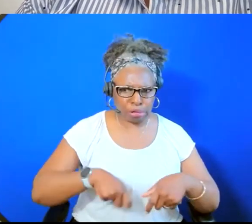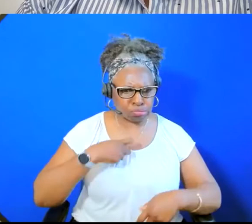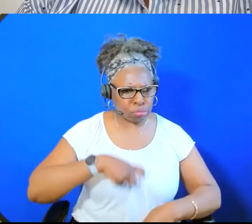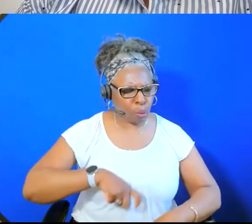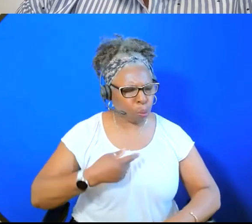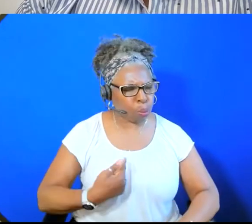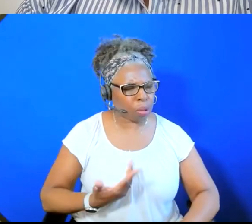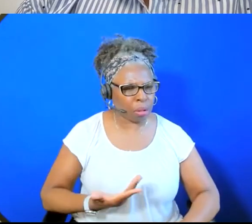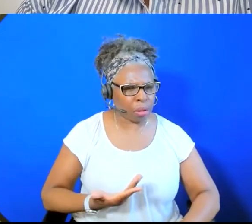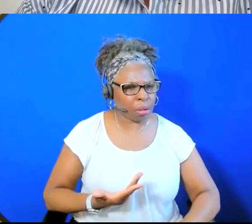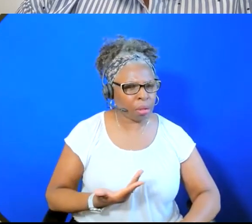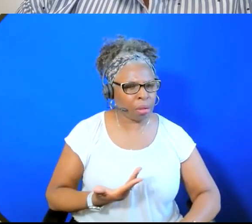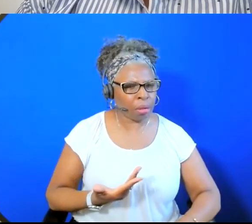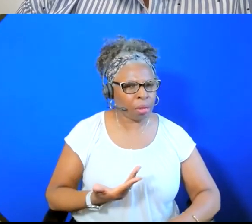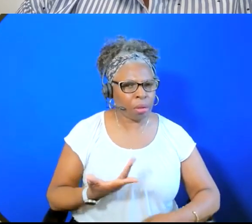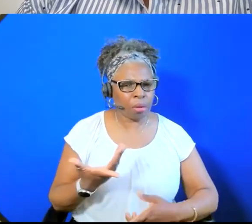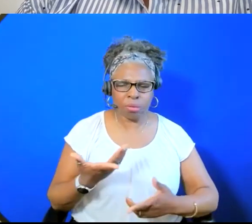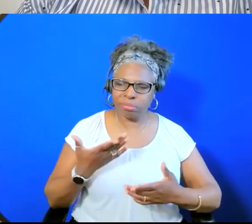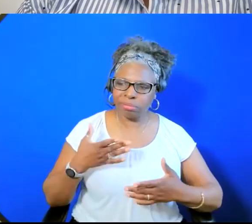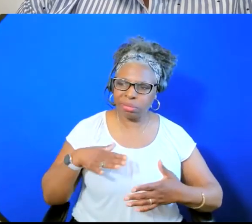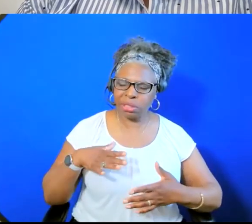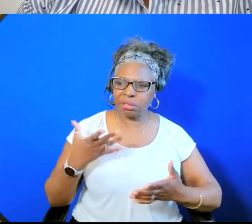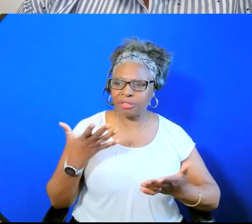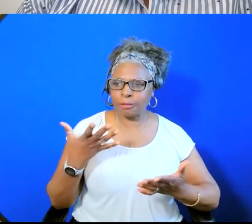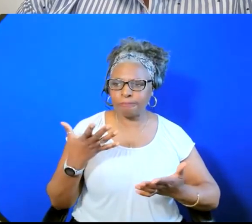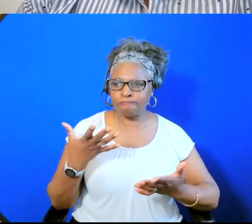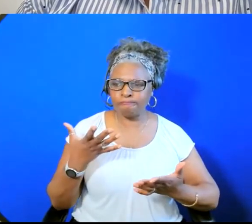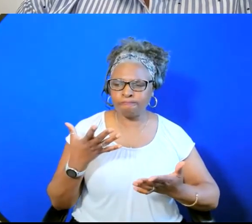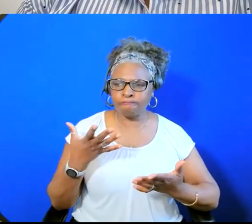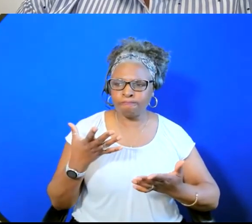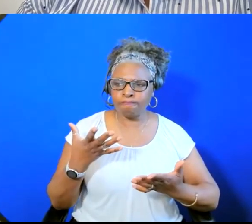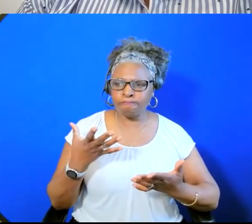I need to kind of embrace, maybe not the narrow constraints of visual art,